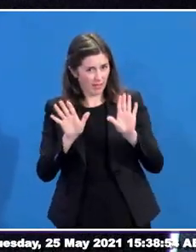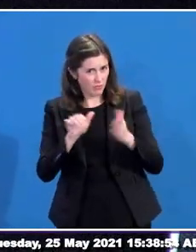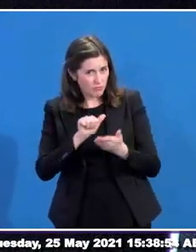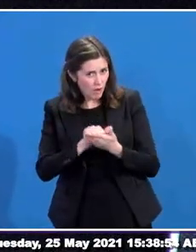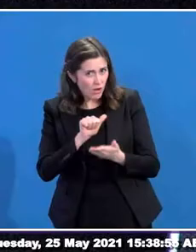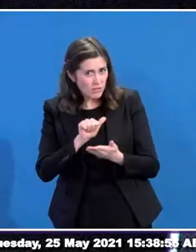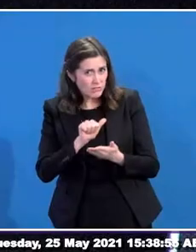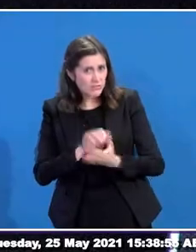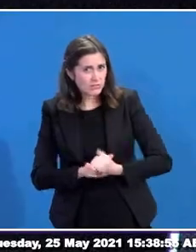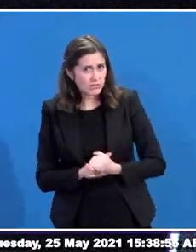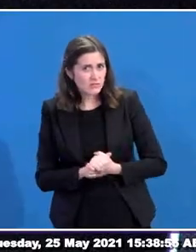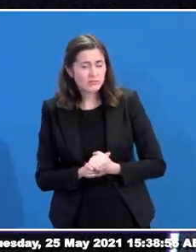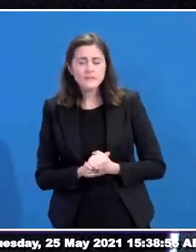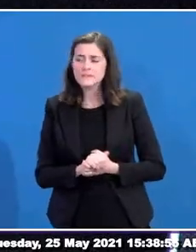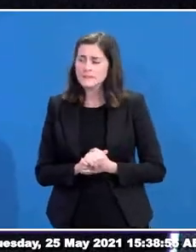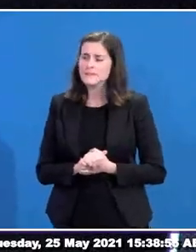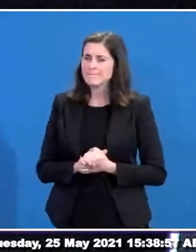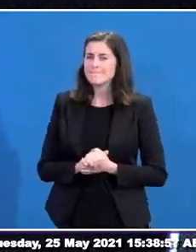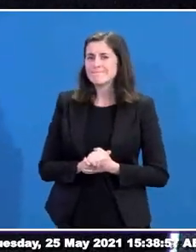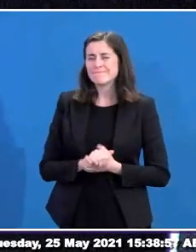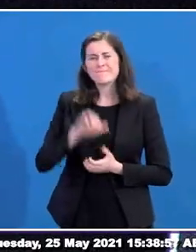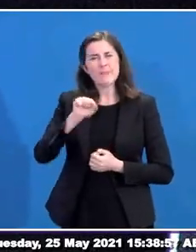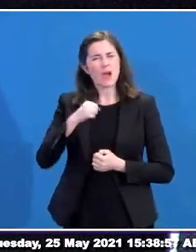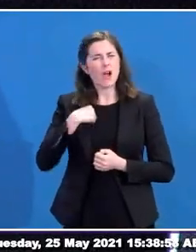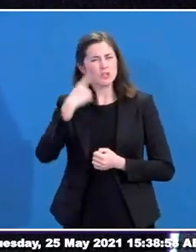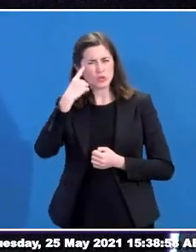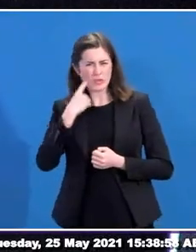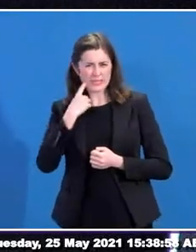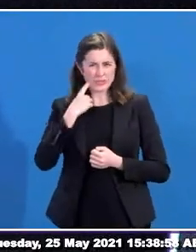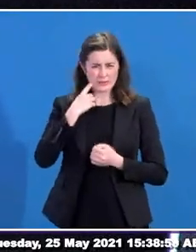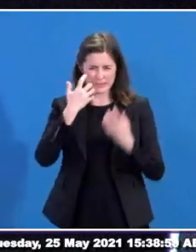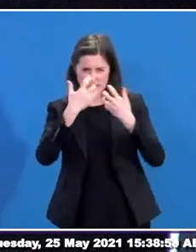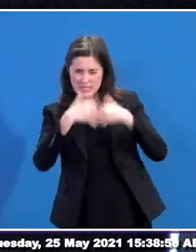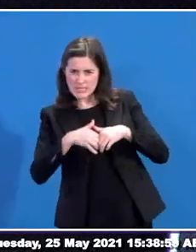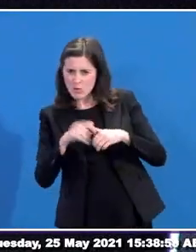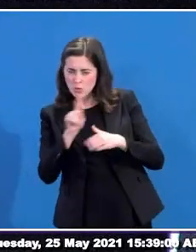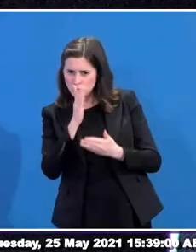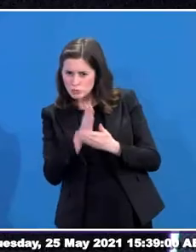In terms of coming to a conclusion for this, I could find no